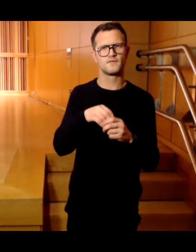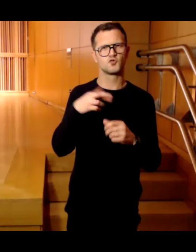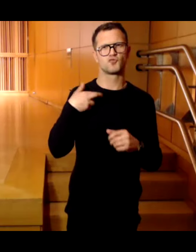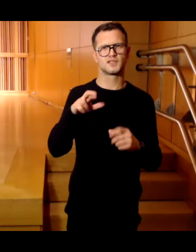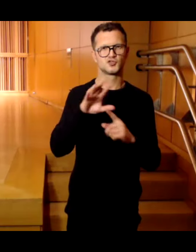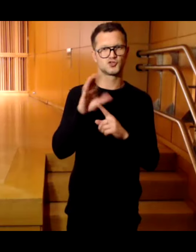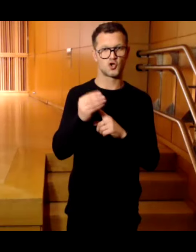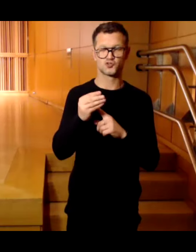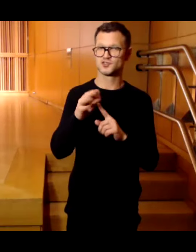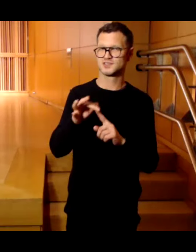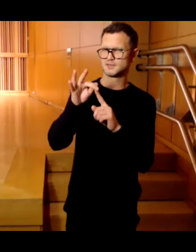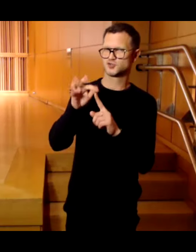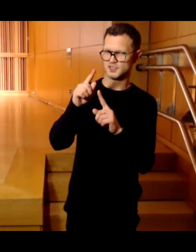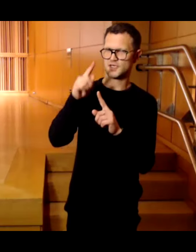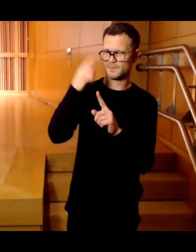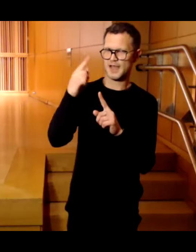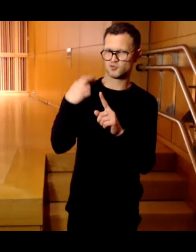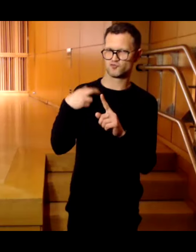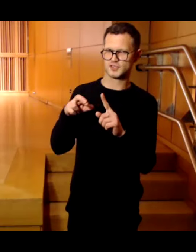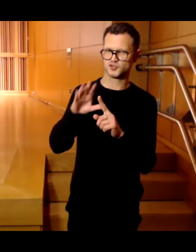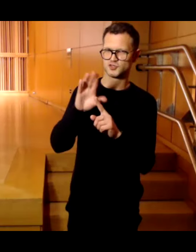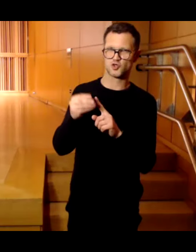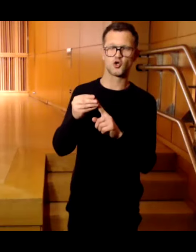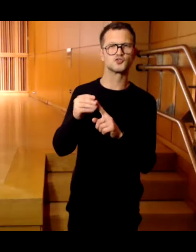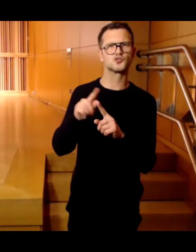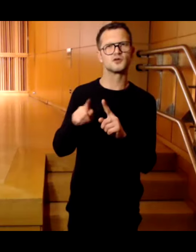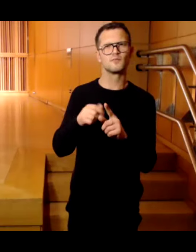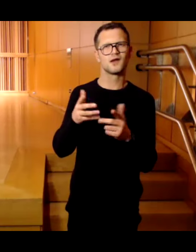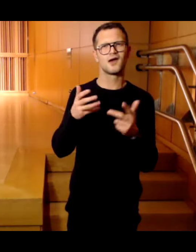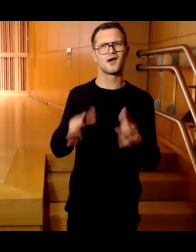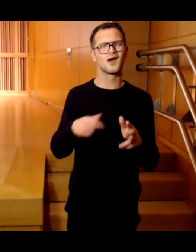I want to focus less on the content of the claims made within our faith traditions.